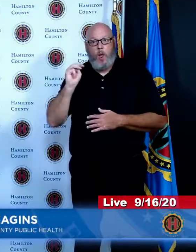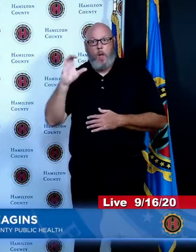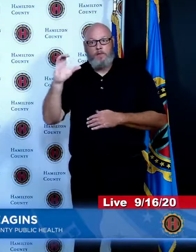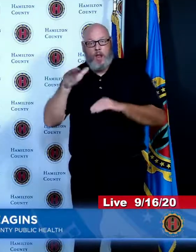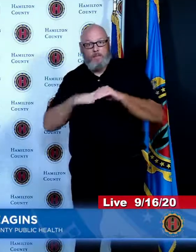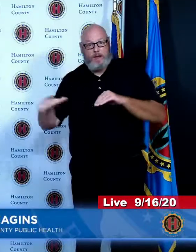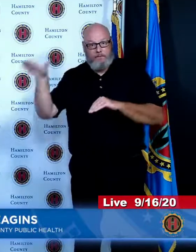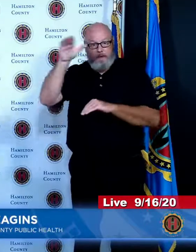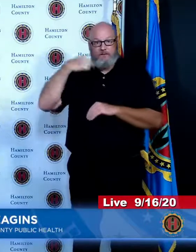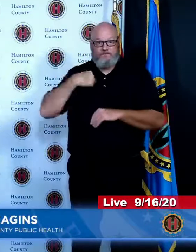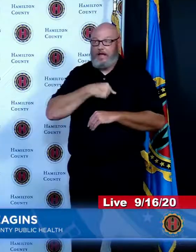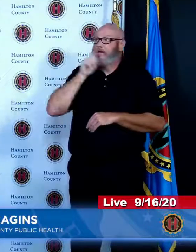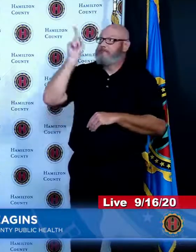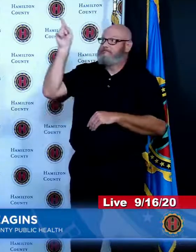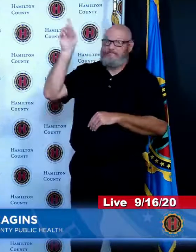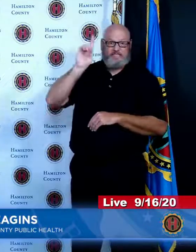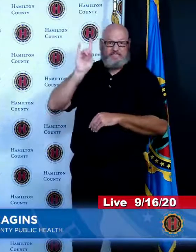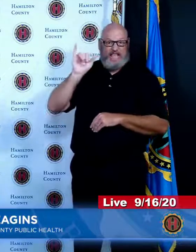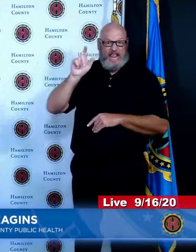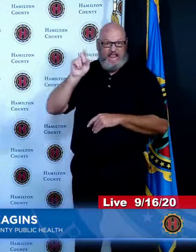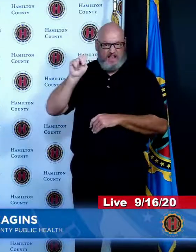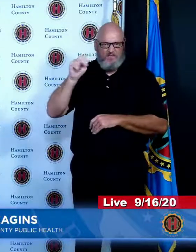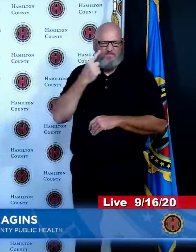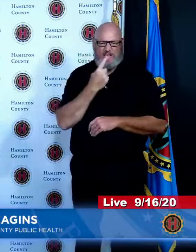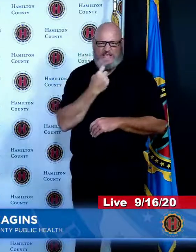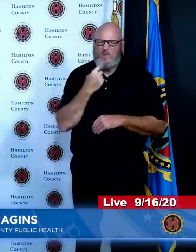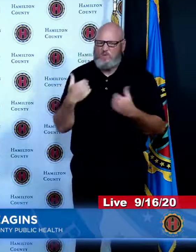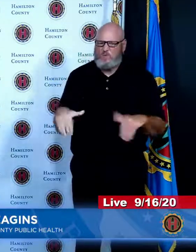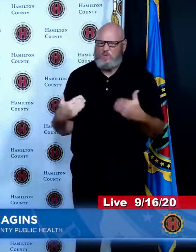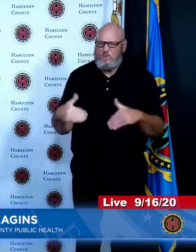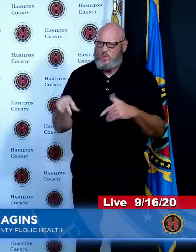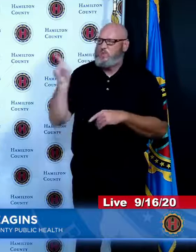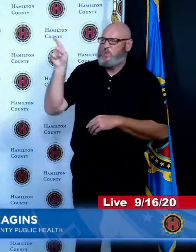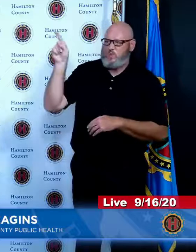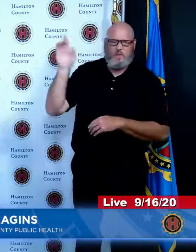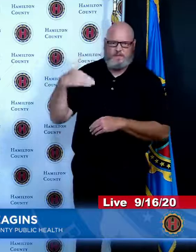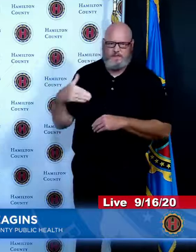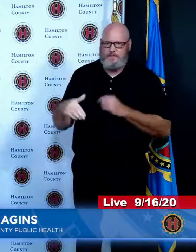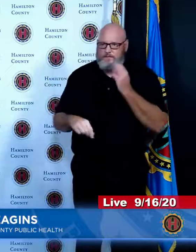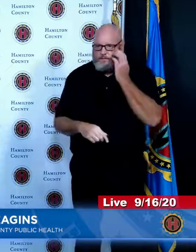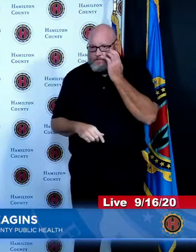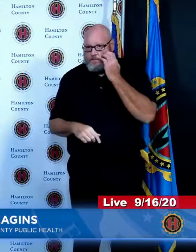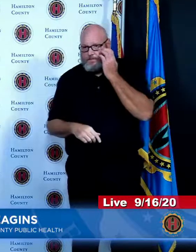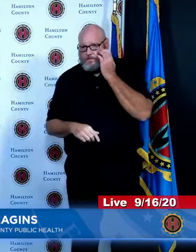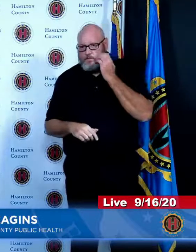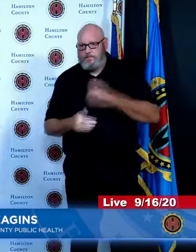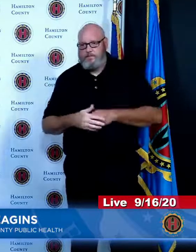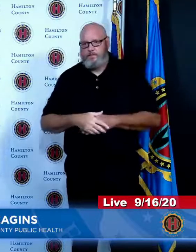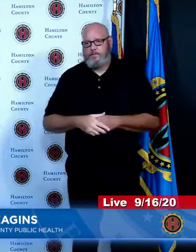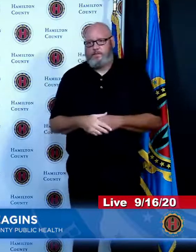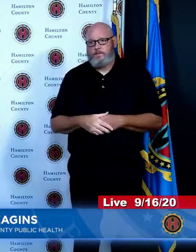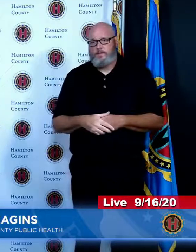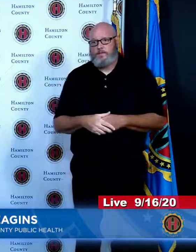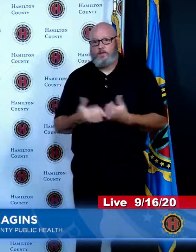to begin to even think about vaccine and so as you very well know if you're reading the news that there are many vaccines